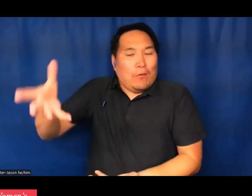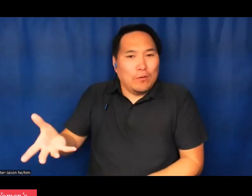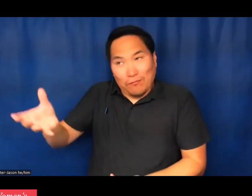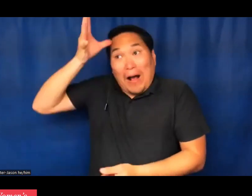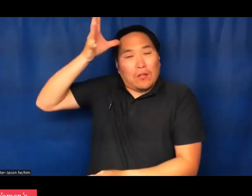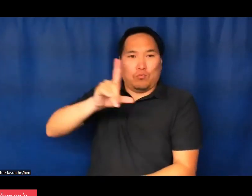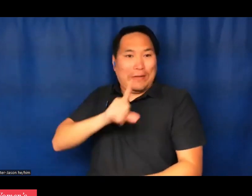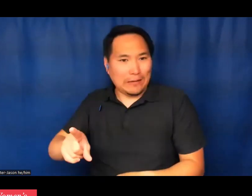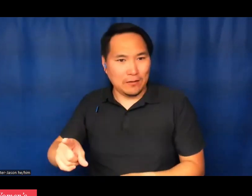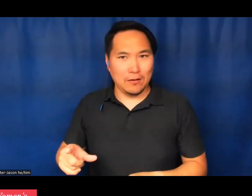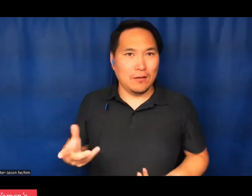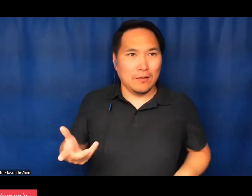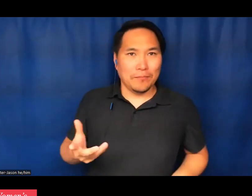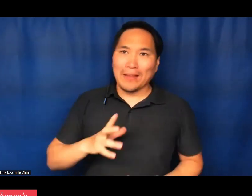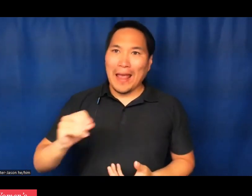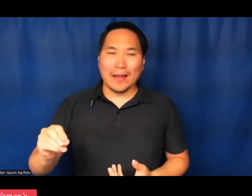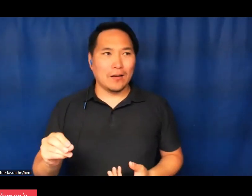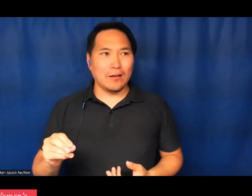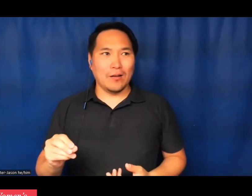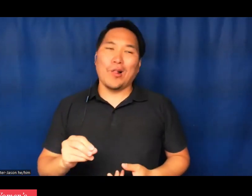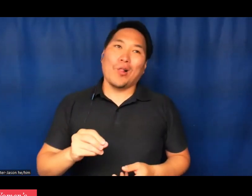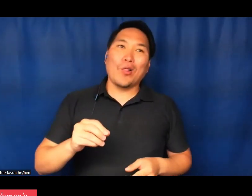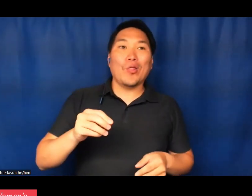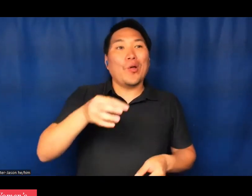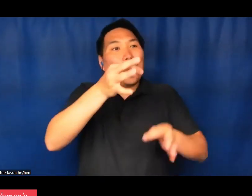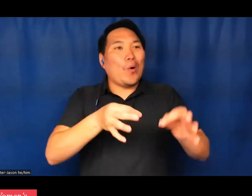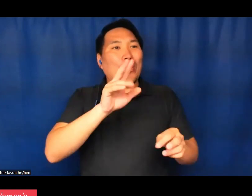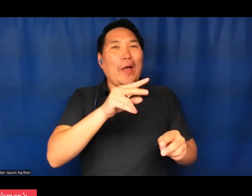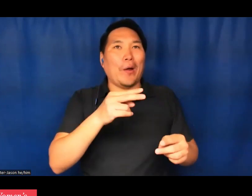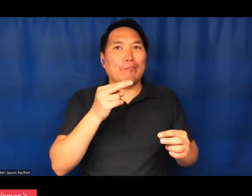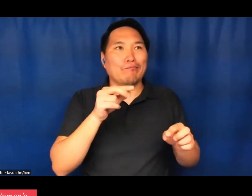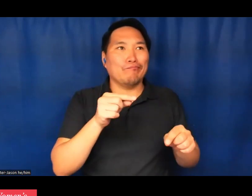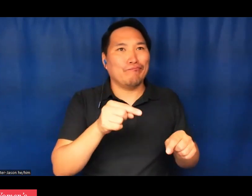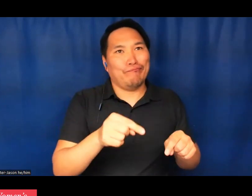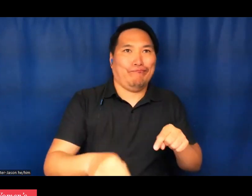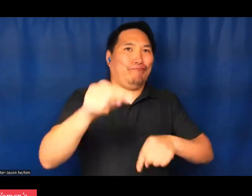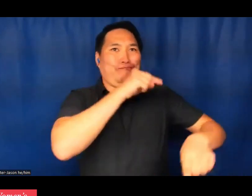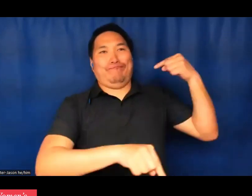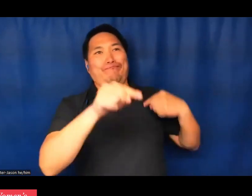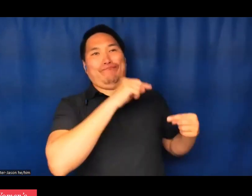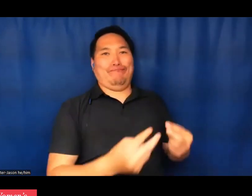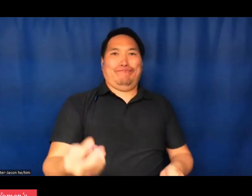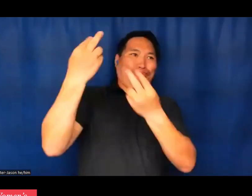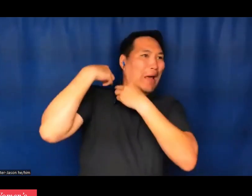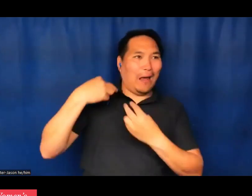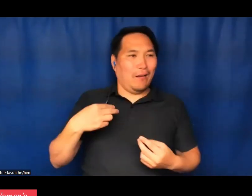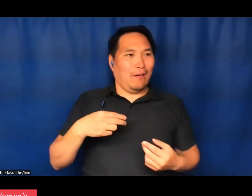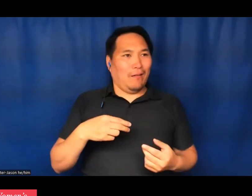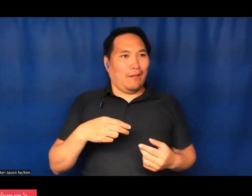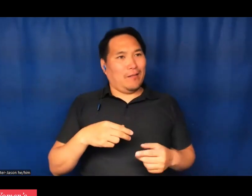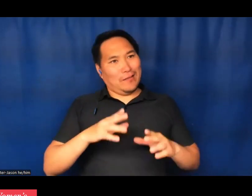And basically, the Court's stunted view of the Constitution really seeks inappropriately